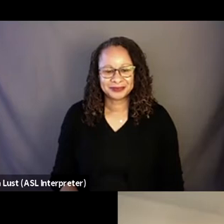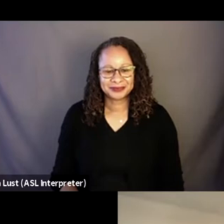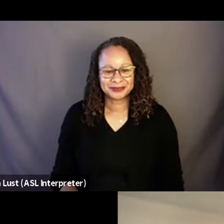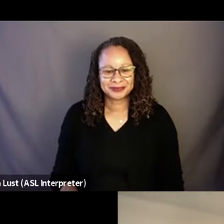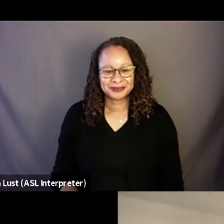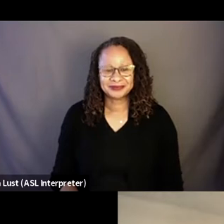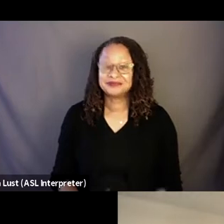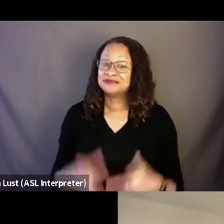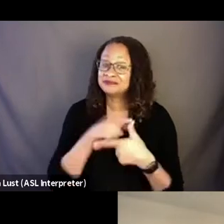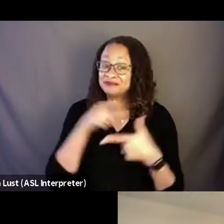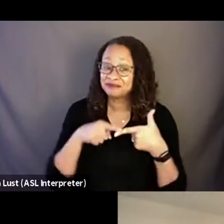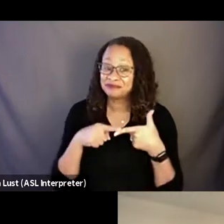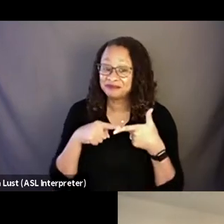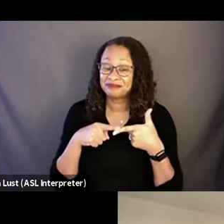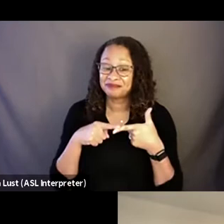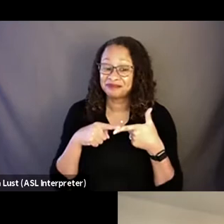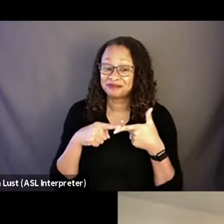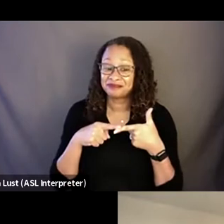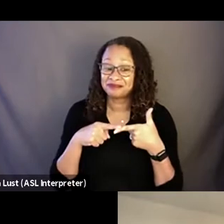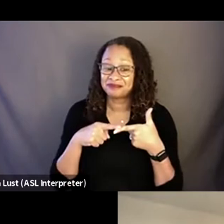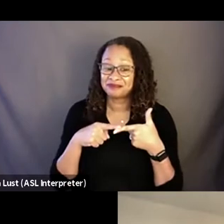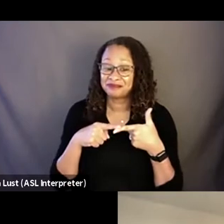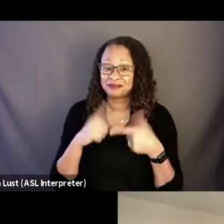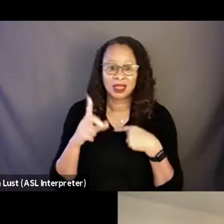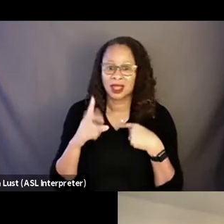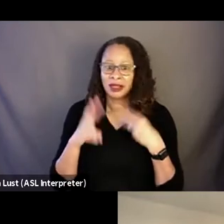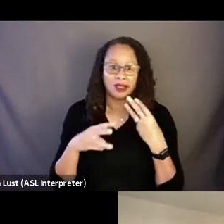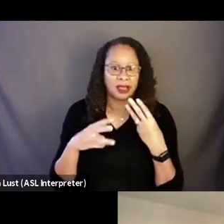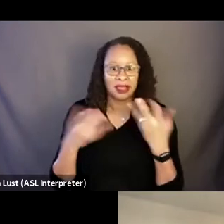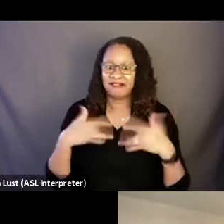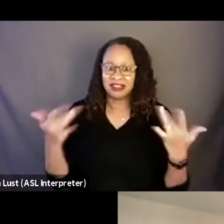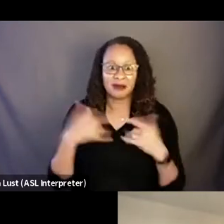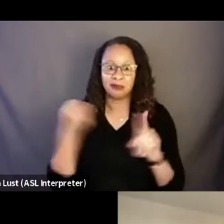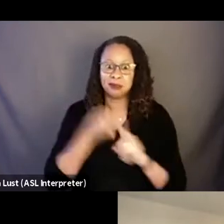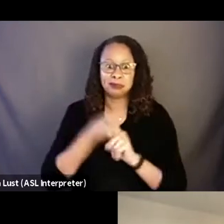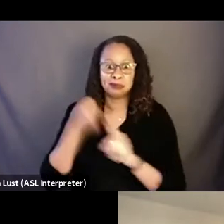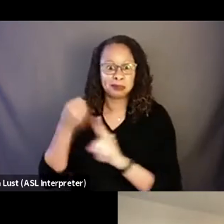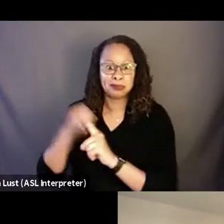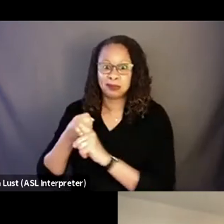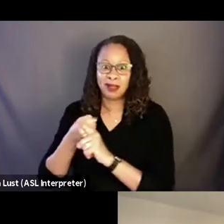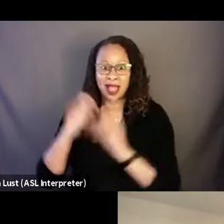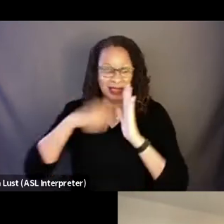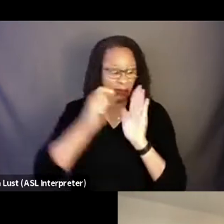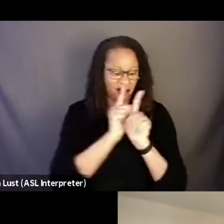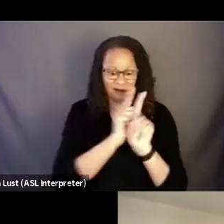And then the whirlwind of events happened and a camera was following me constantly, all the time,